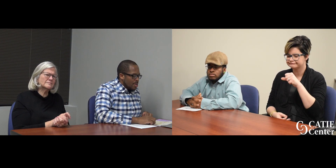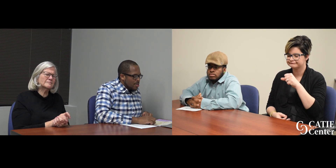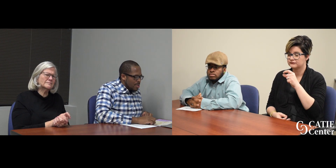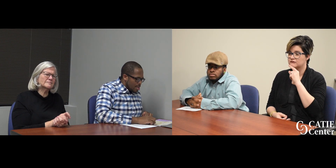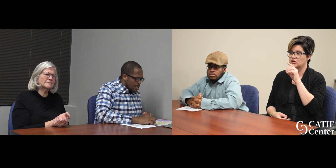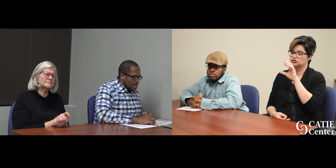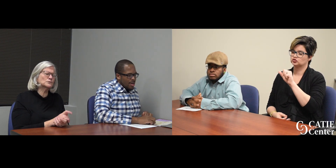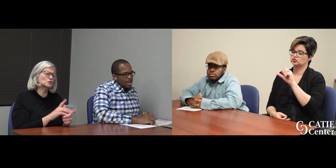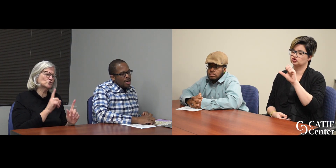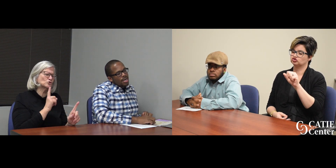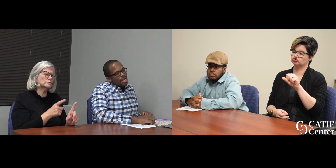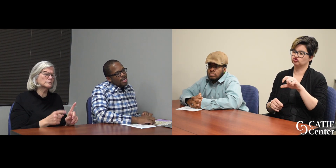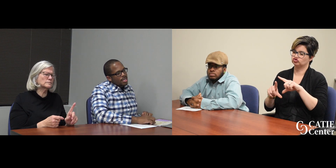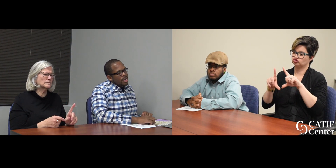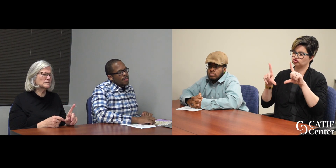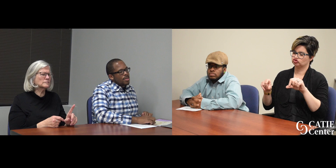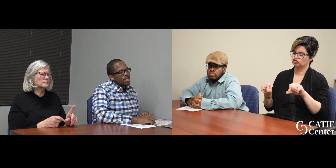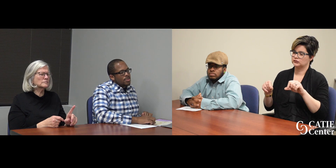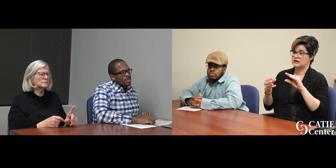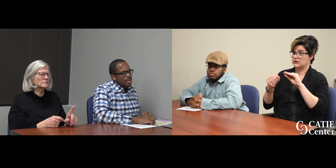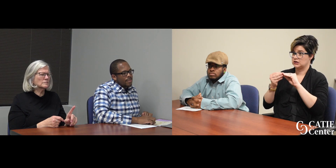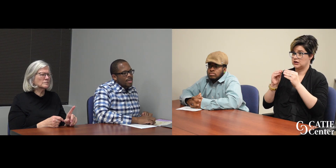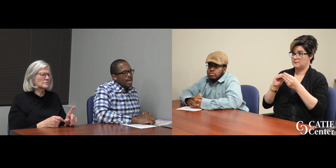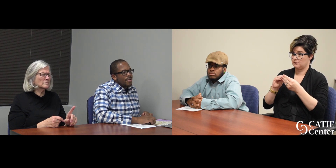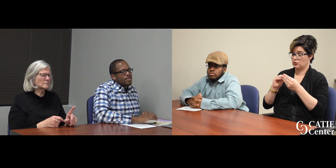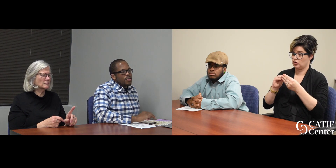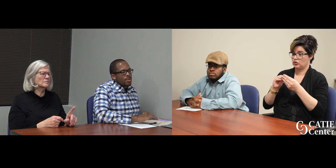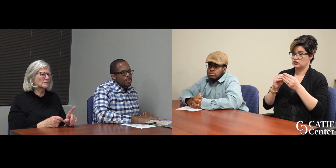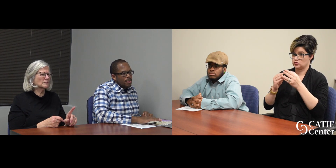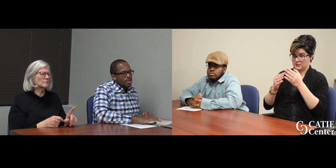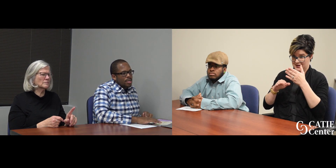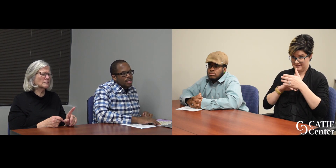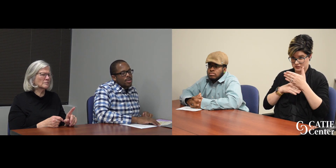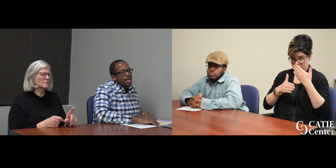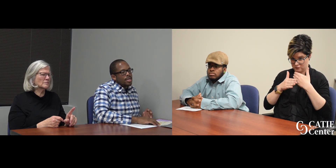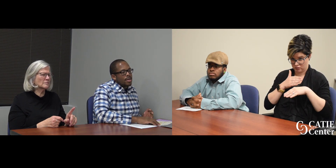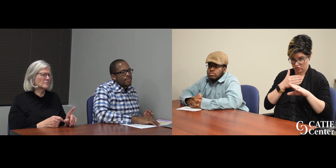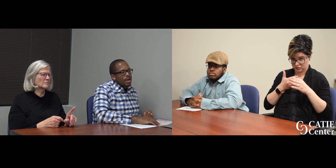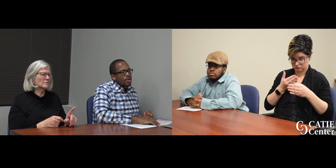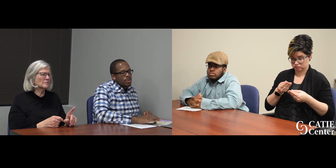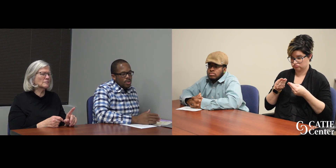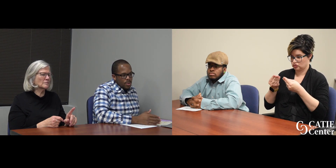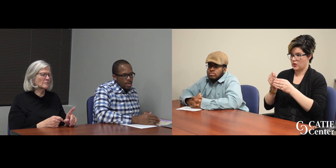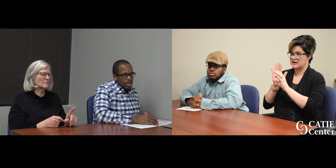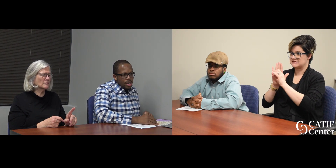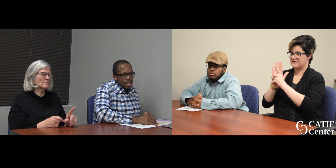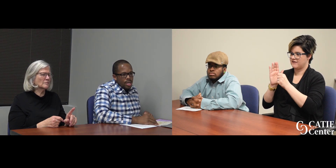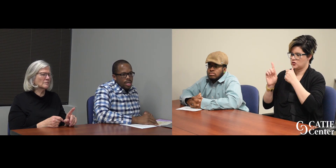So your Social Security card is a number that you were given after you were born to identify who you are.